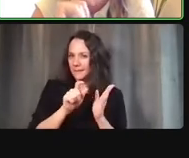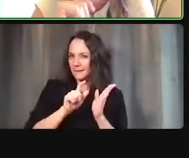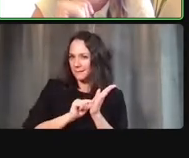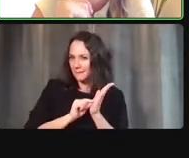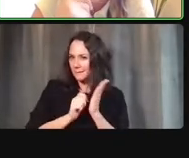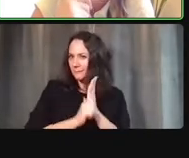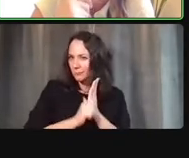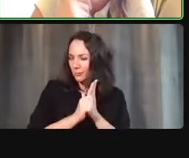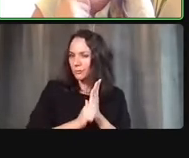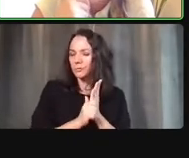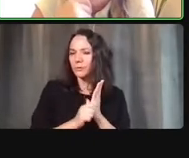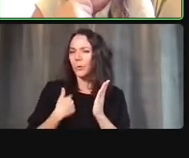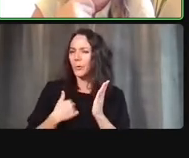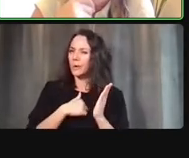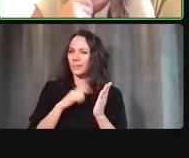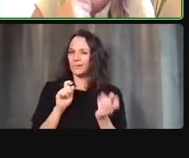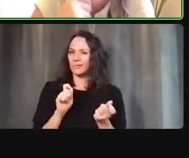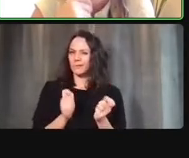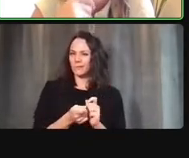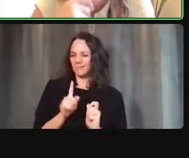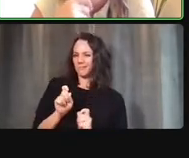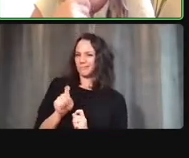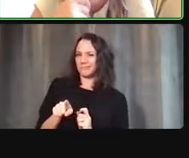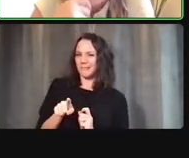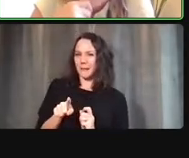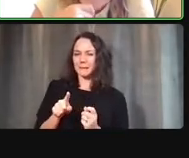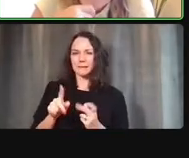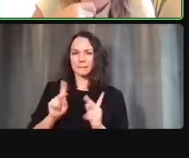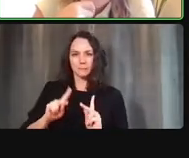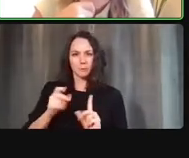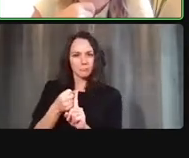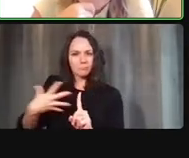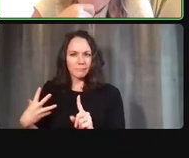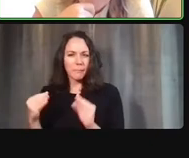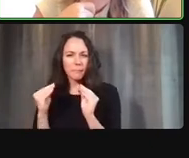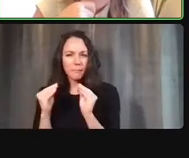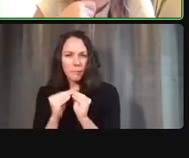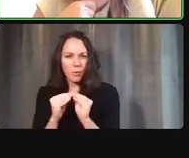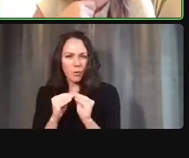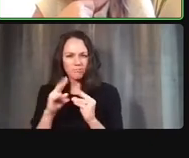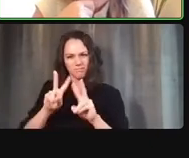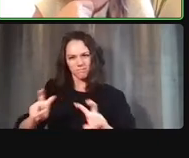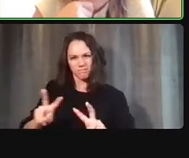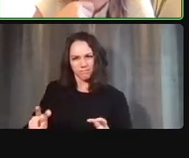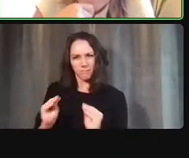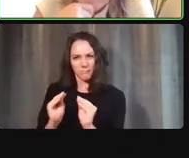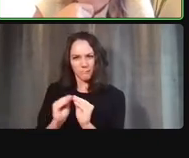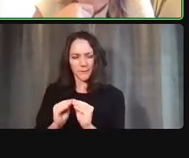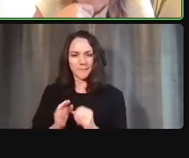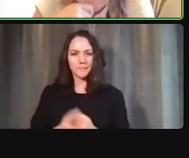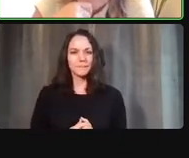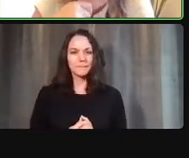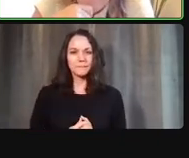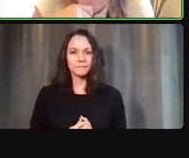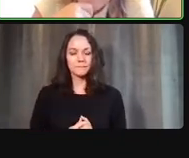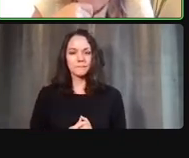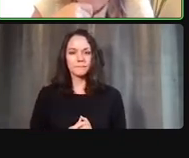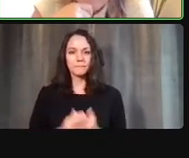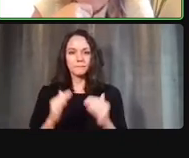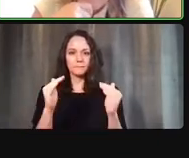we're going to ask people to dwell on that and elaborate a little bit more. Working on the art activity activity,